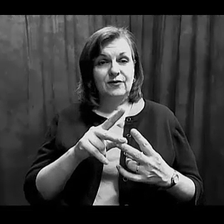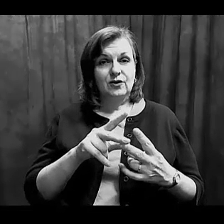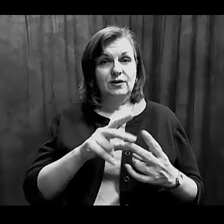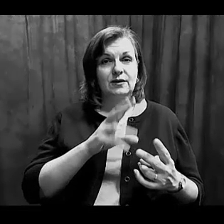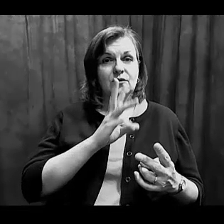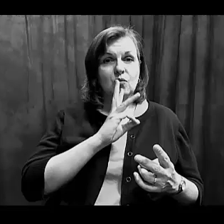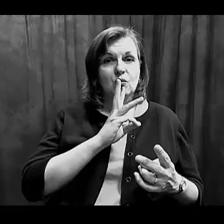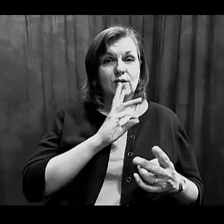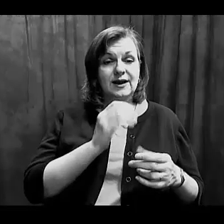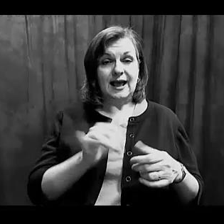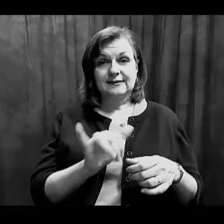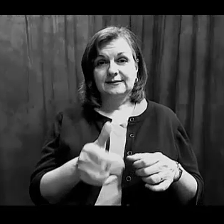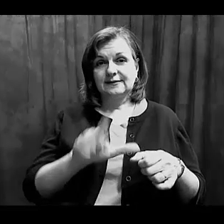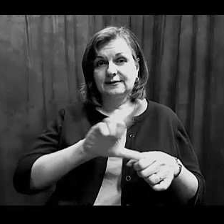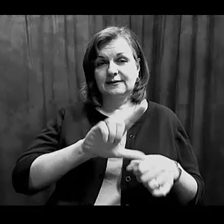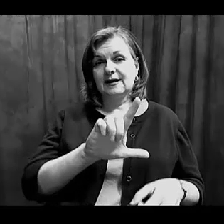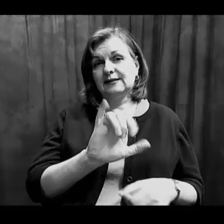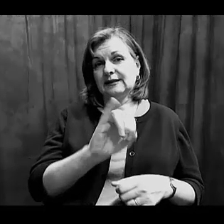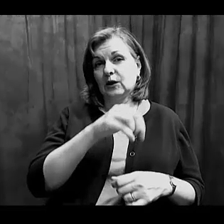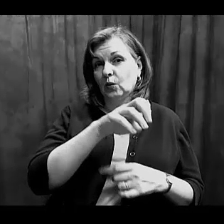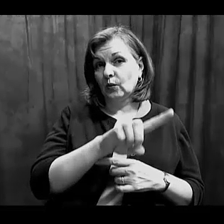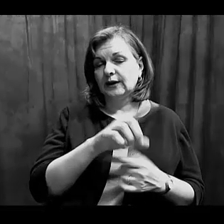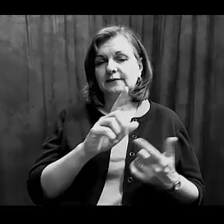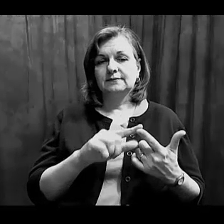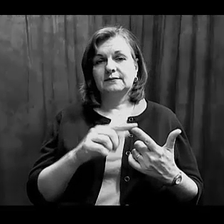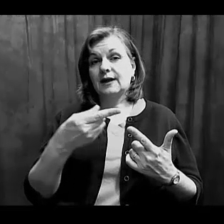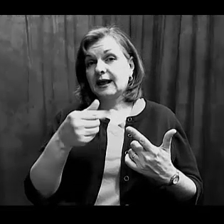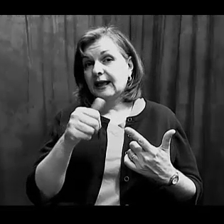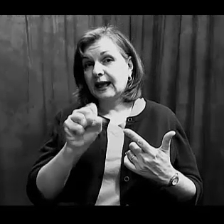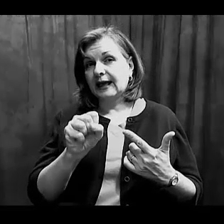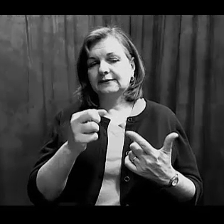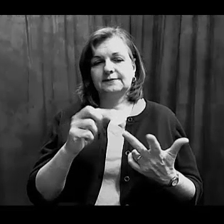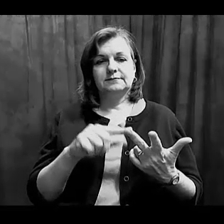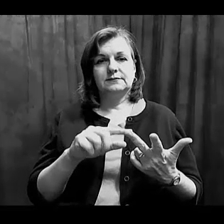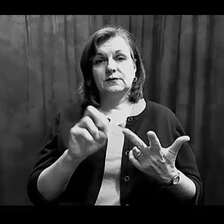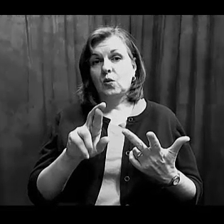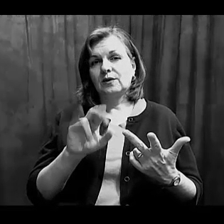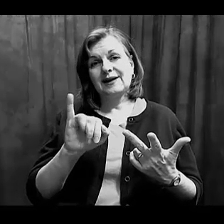either liquid or gases or ice